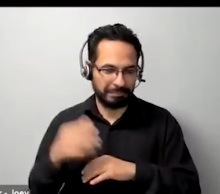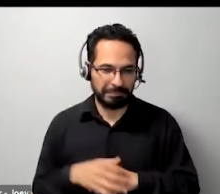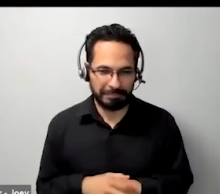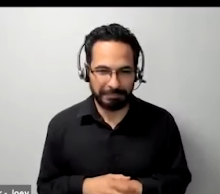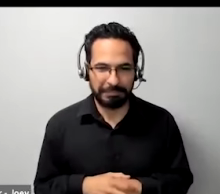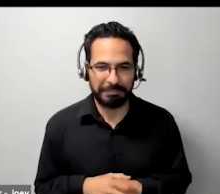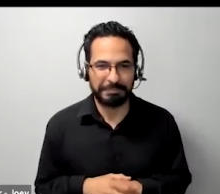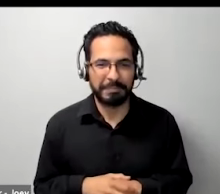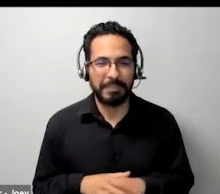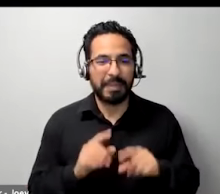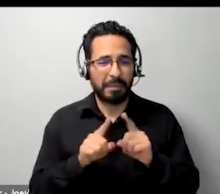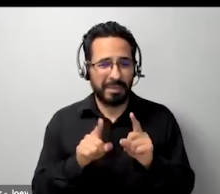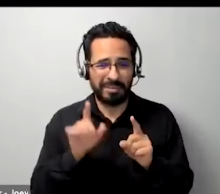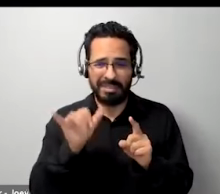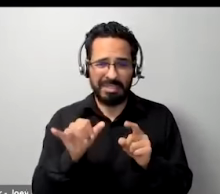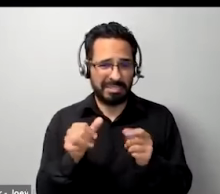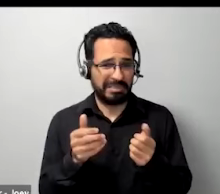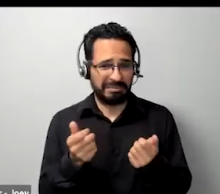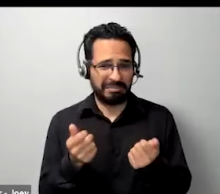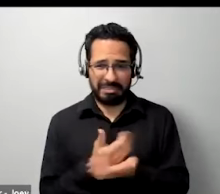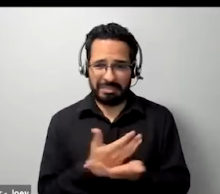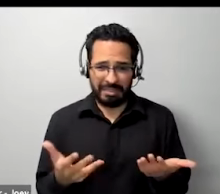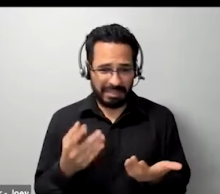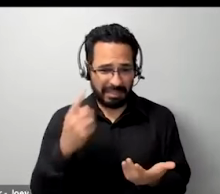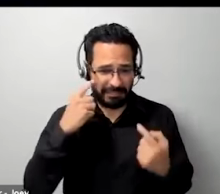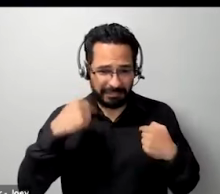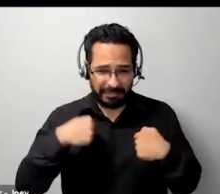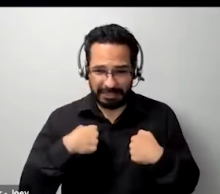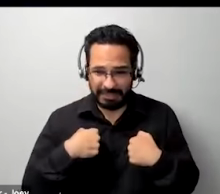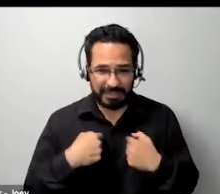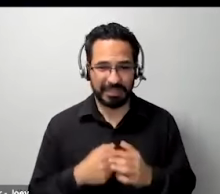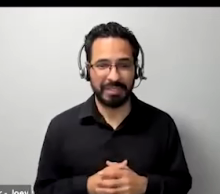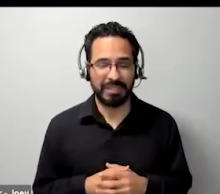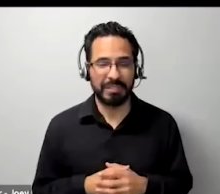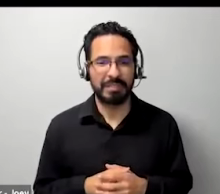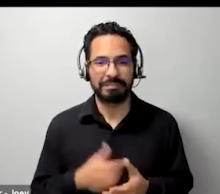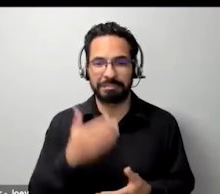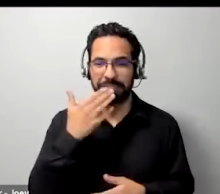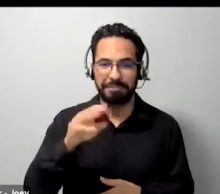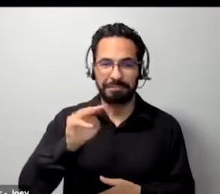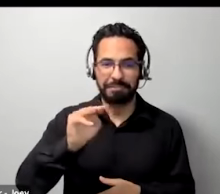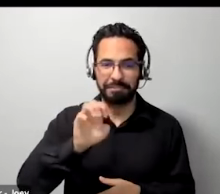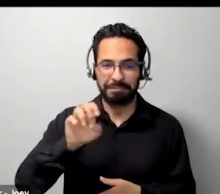And I think that pretty much covers everything for me. So thank you, Meena, and I'll turn it back to you.